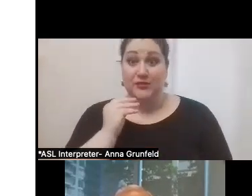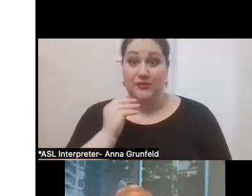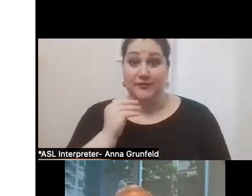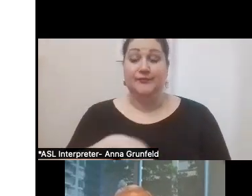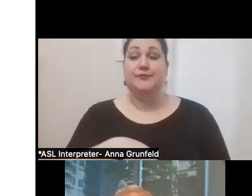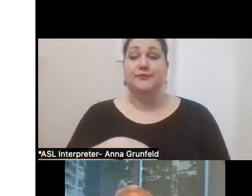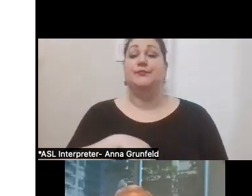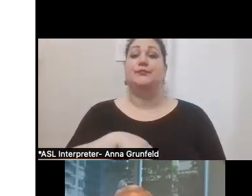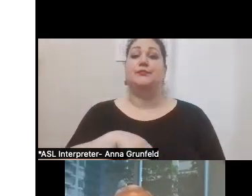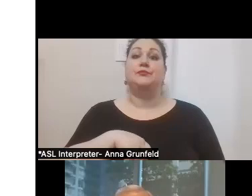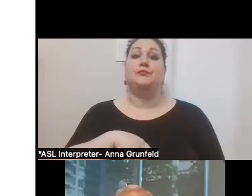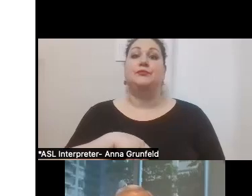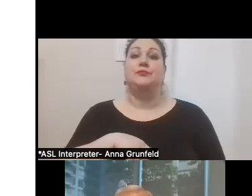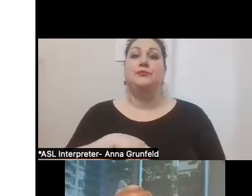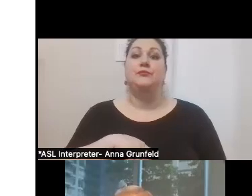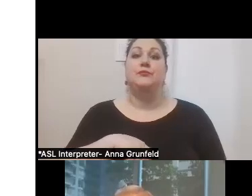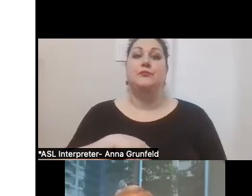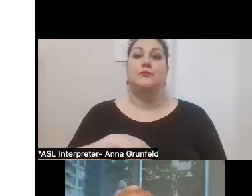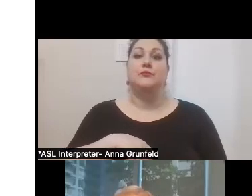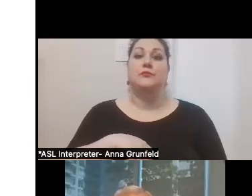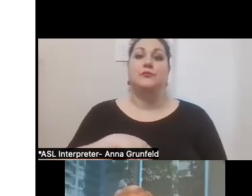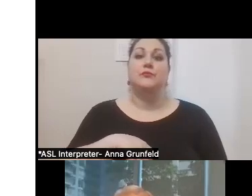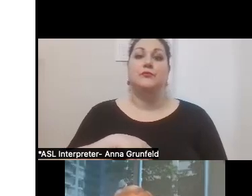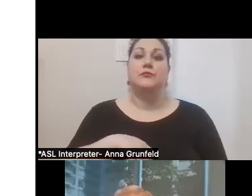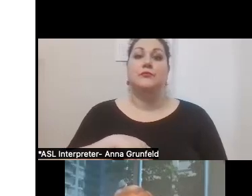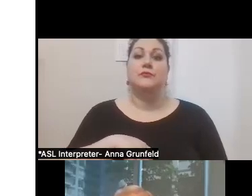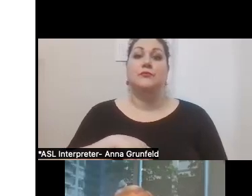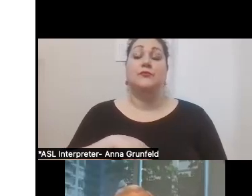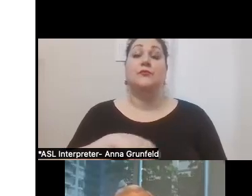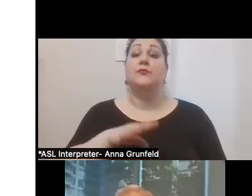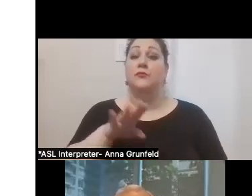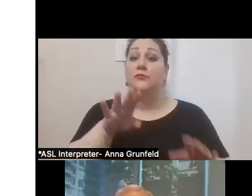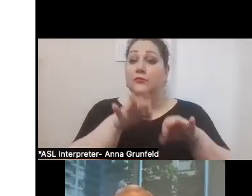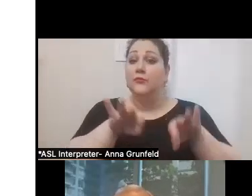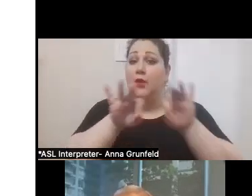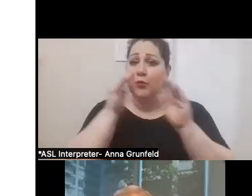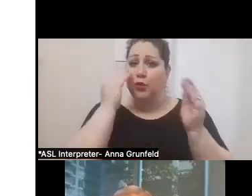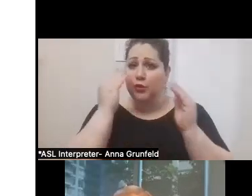all individuals are diagnosed with autism before university.